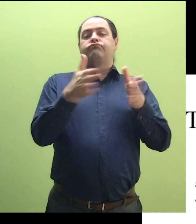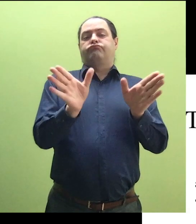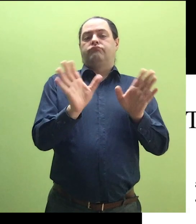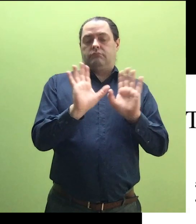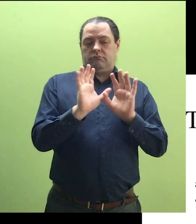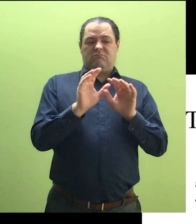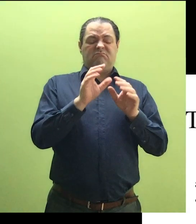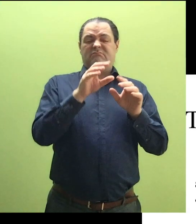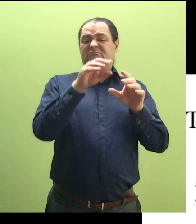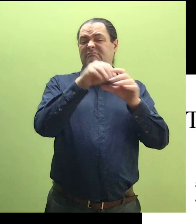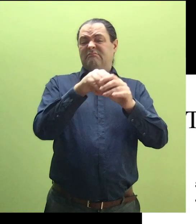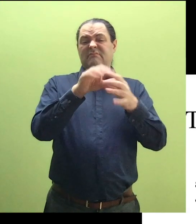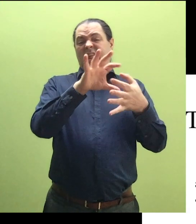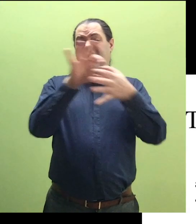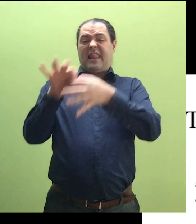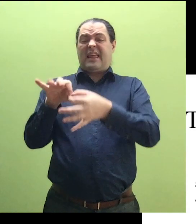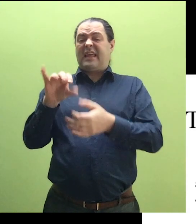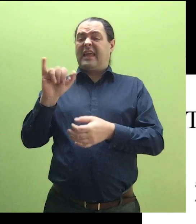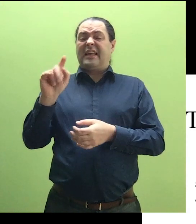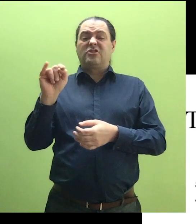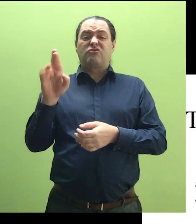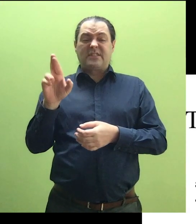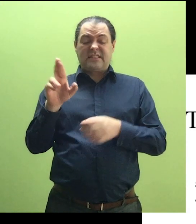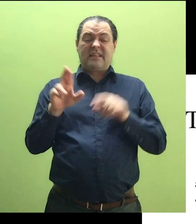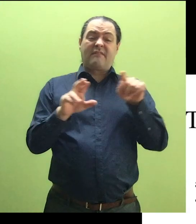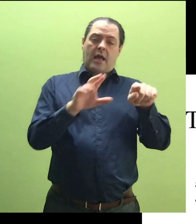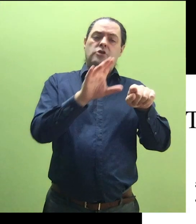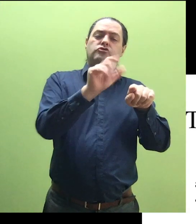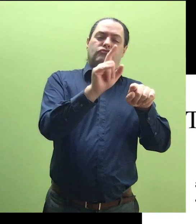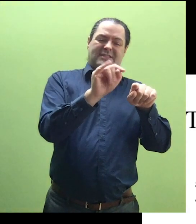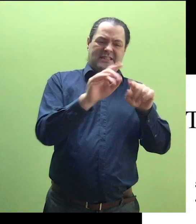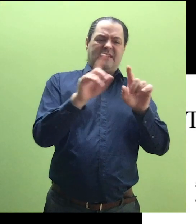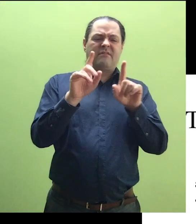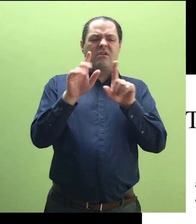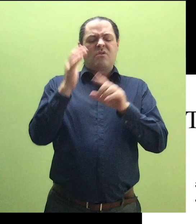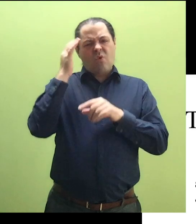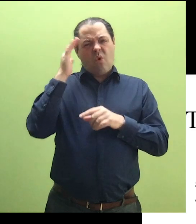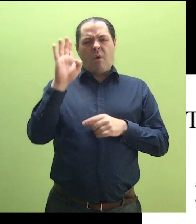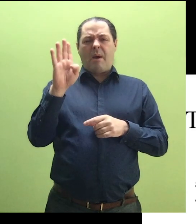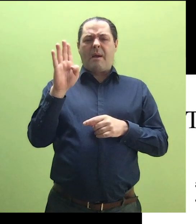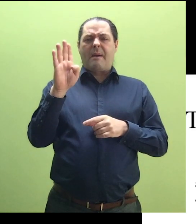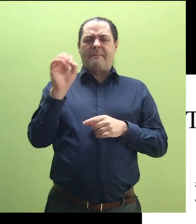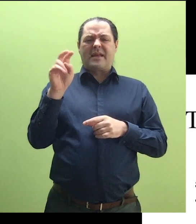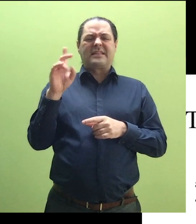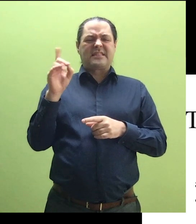handshape to be used in intransitive contexts as well, as mentioned in Benedicto & Brentari 2004 and